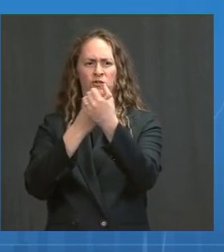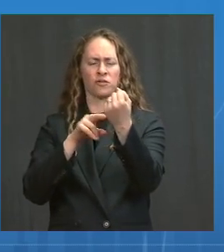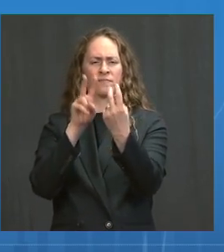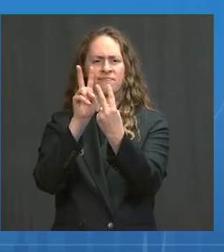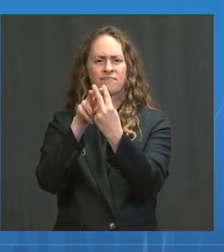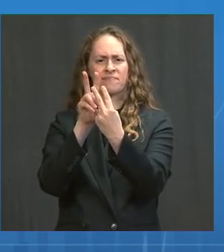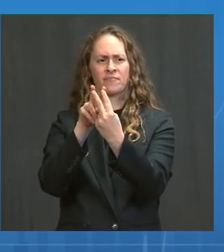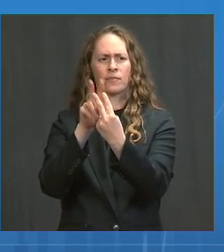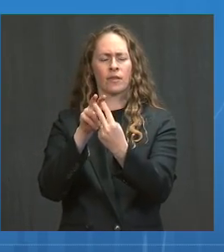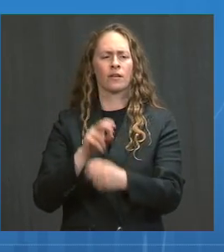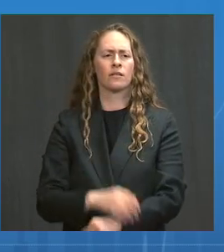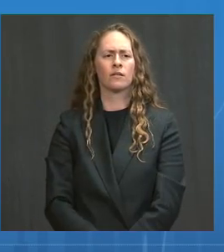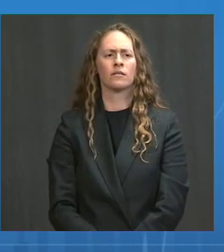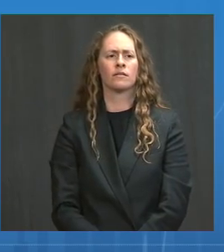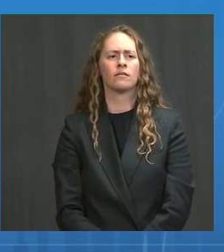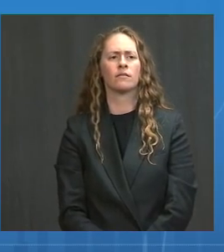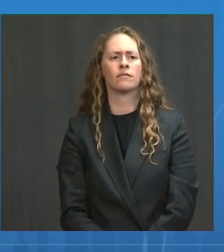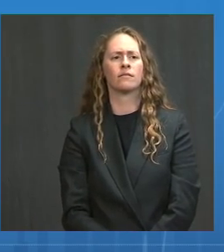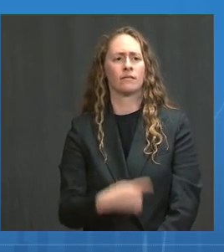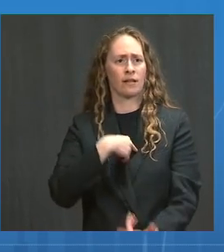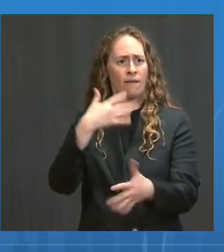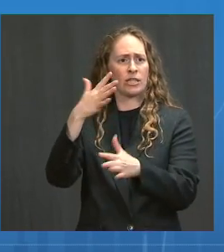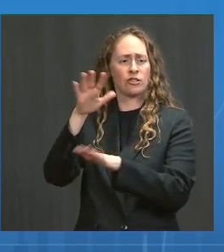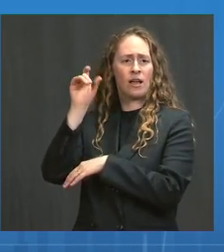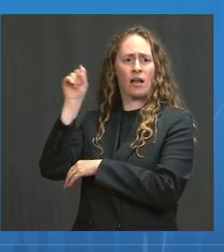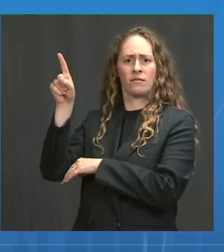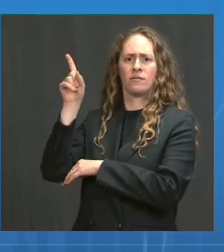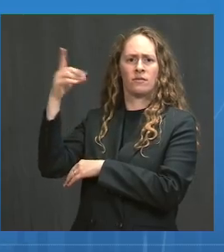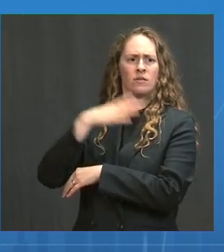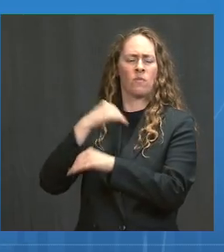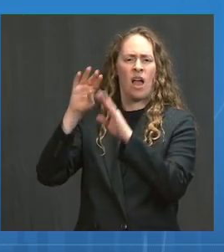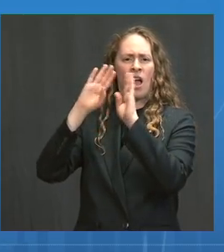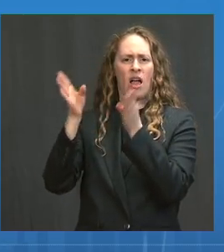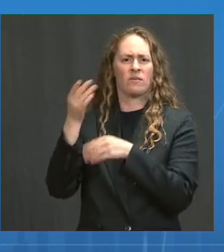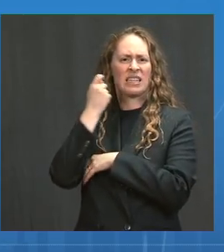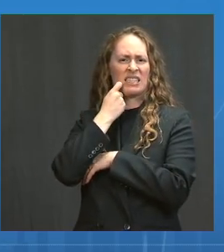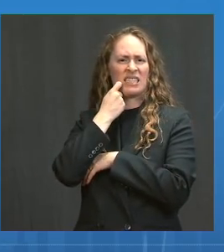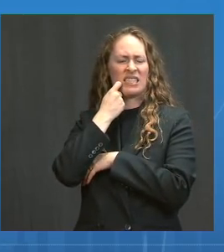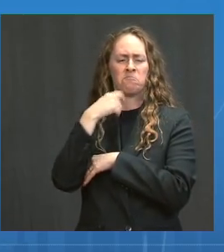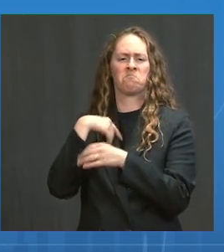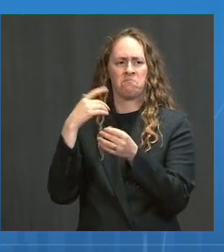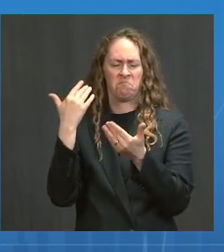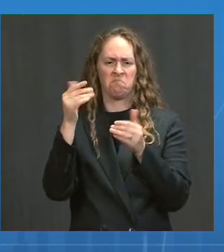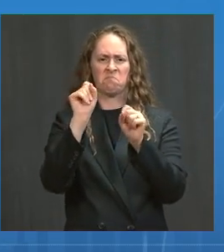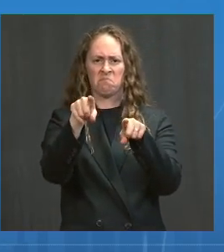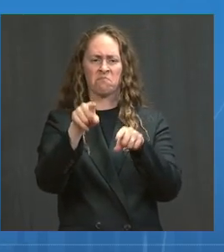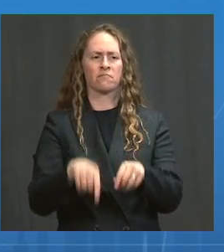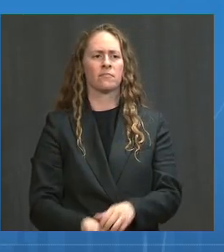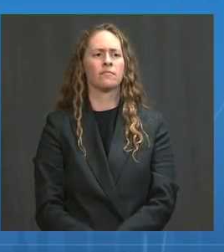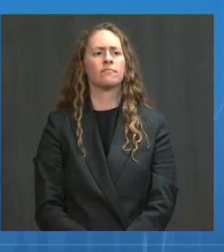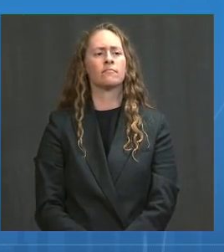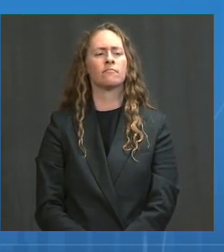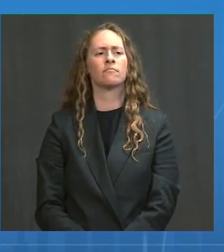that I asked at the White House briefing recently. Does it send a bad signal -- given what we're seeing now,